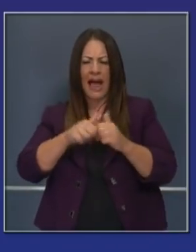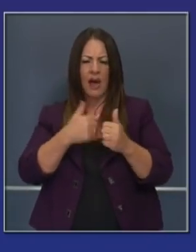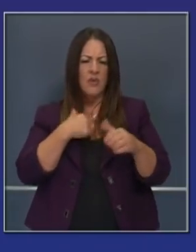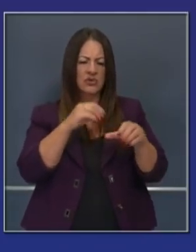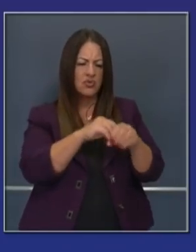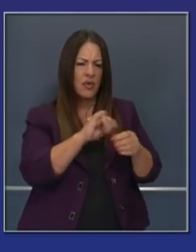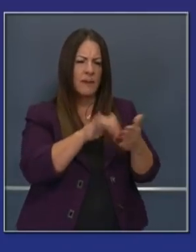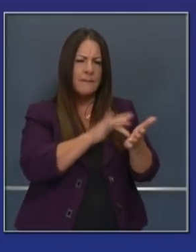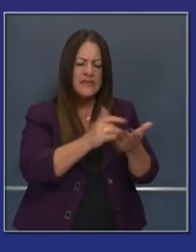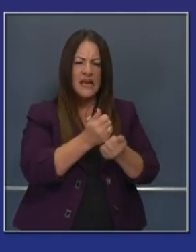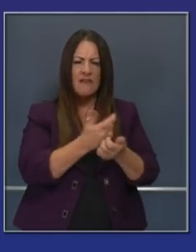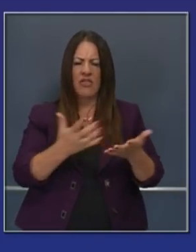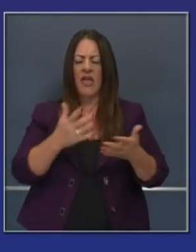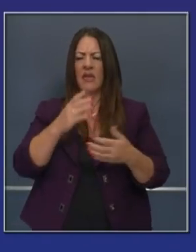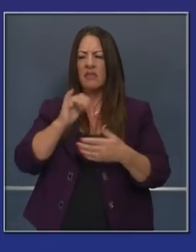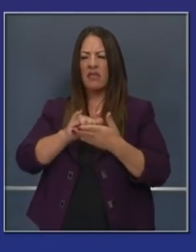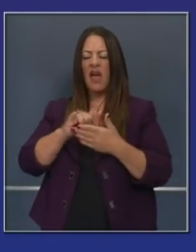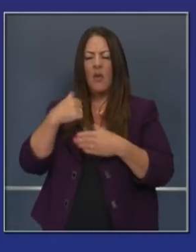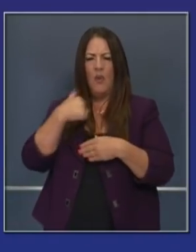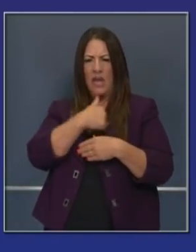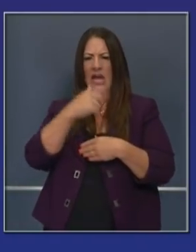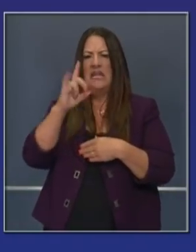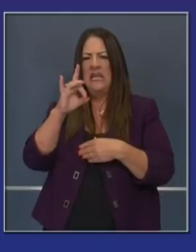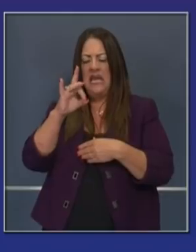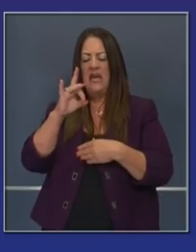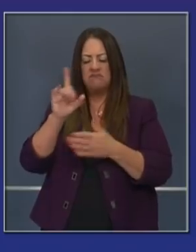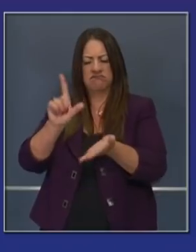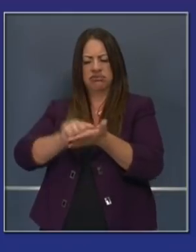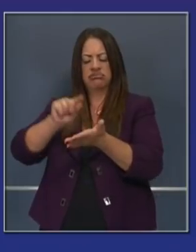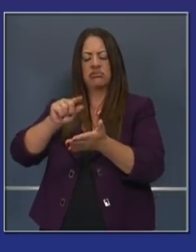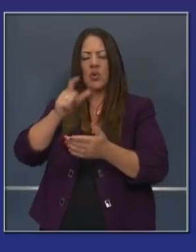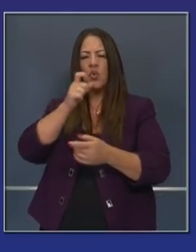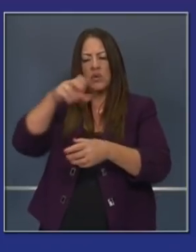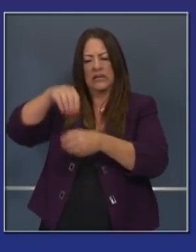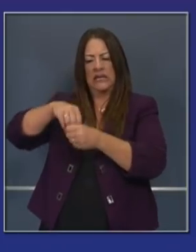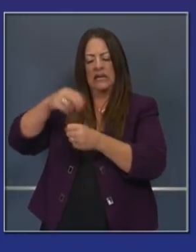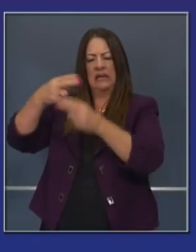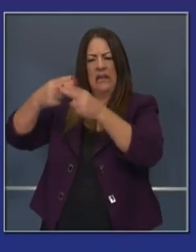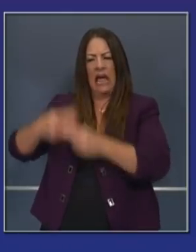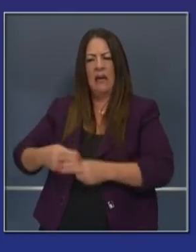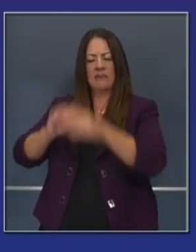AND WE WILL BE GUIDED BY EXPERTS IN IMMUNIZATION AND BERIATRI CS AND HEALTH -- AND PHARMACY PRACTICE.